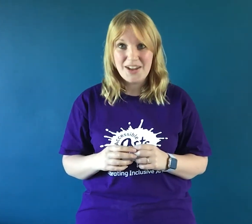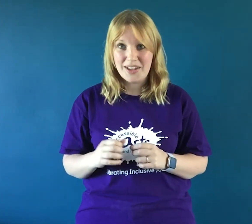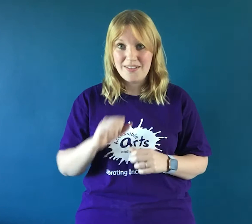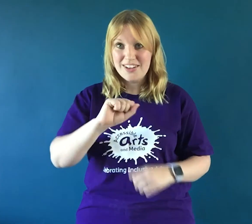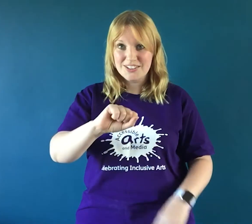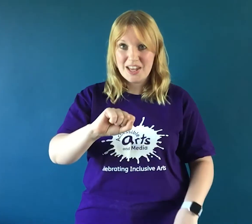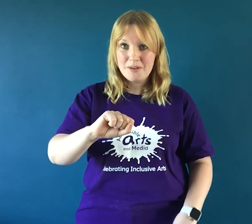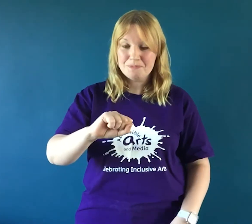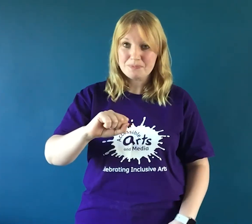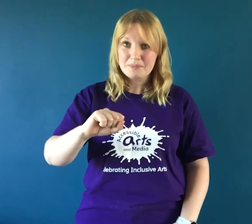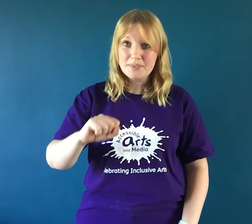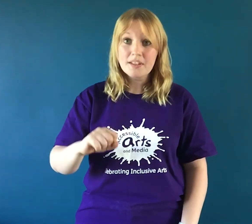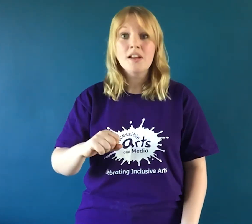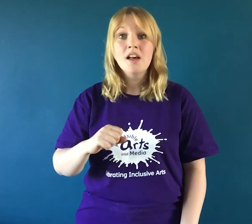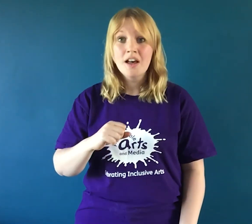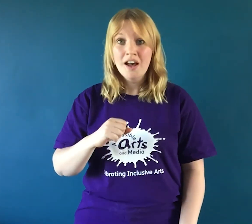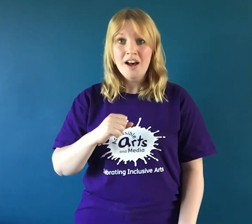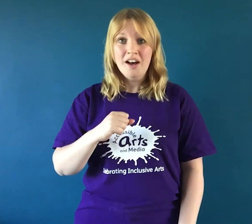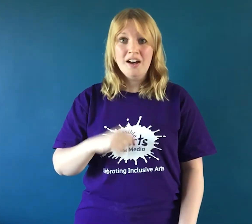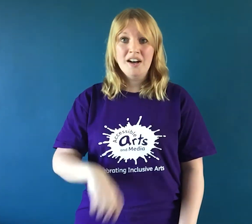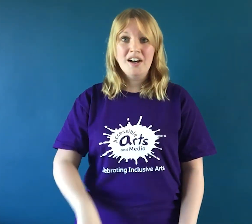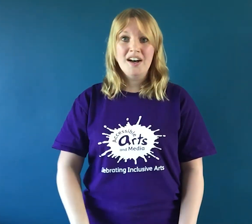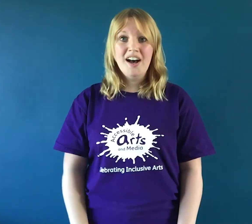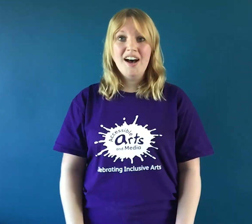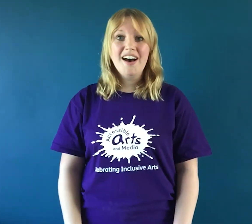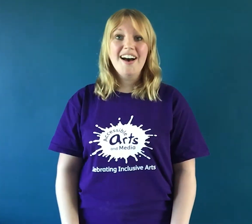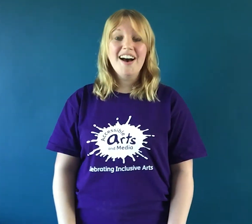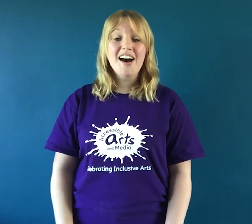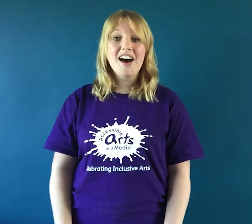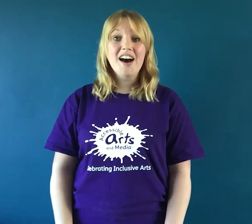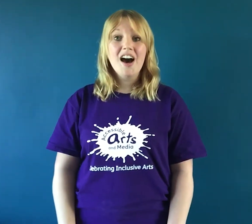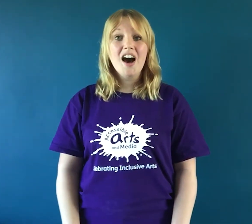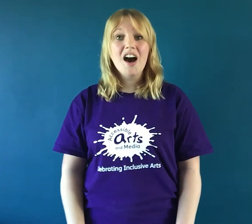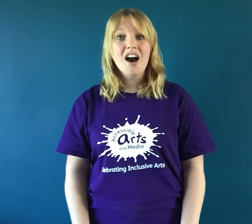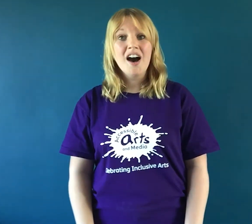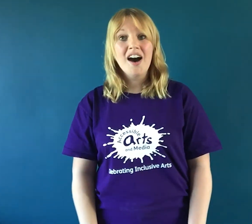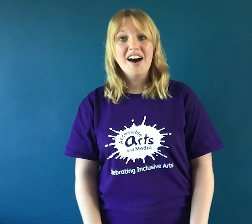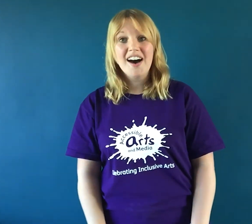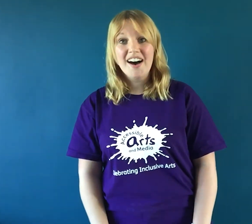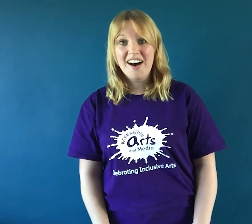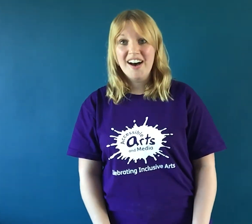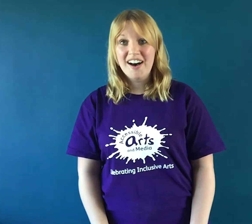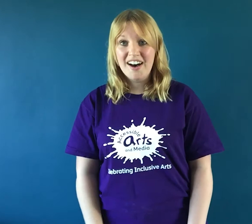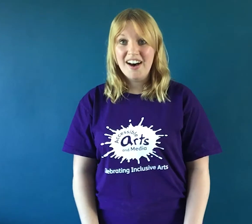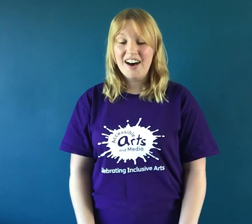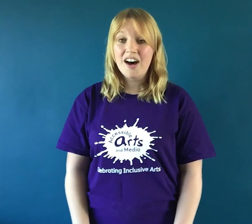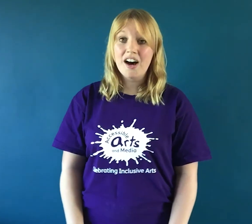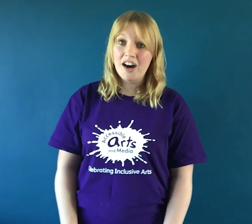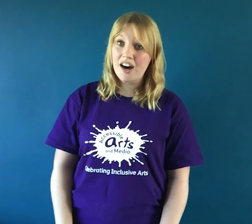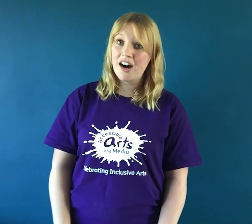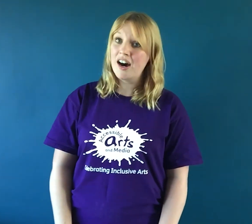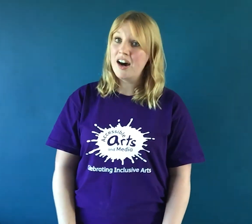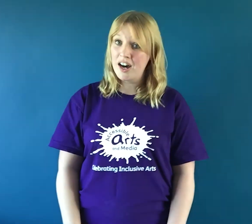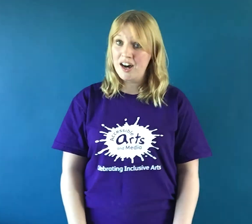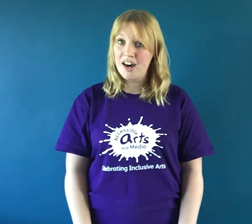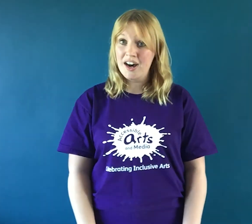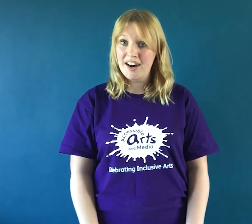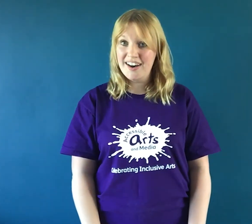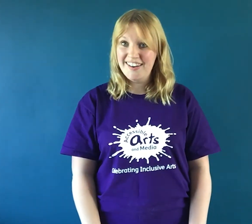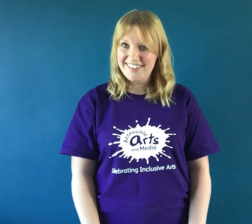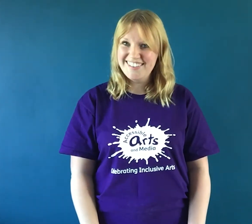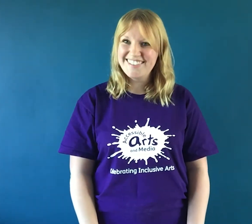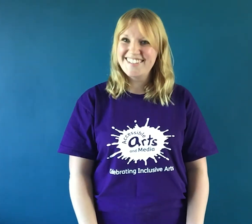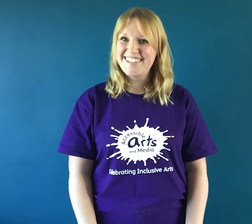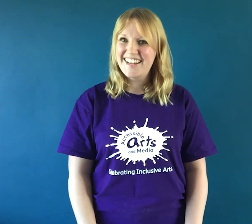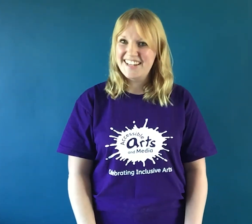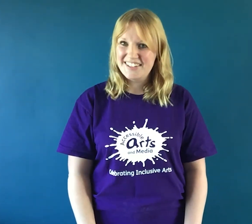Here we go your turn. Ah, ah, ah, ah, ah, ah, ah, ah, ah.